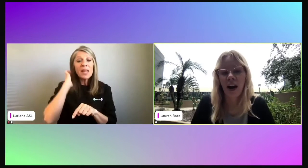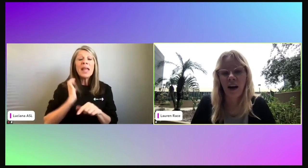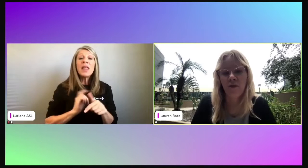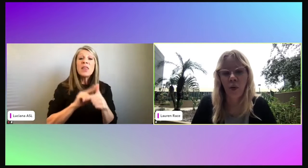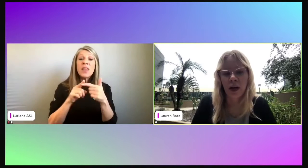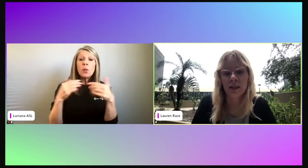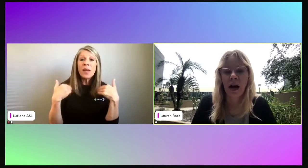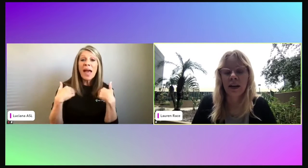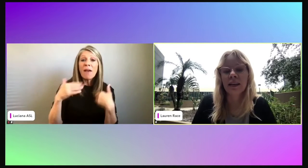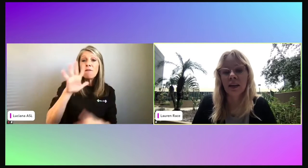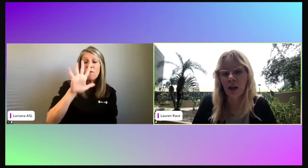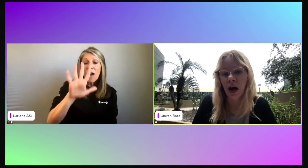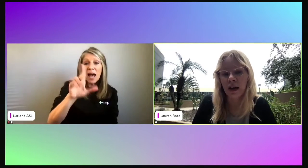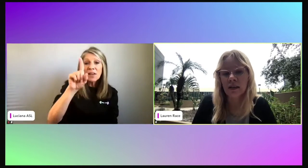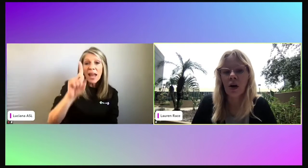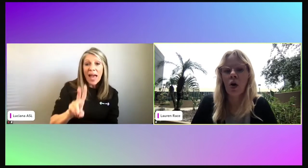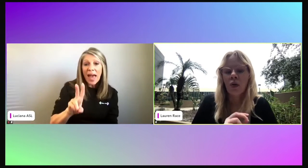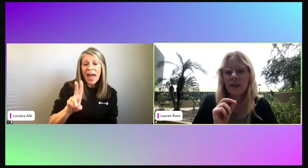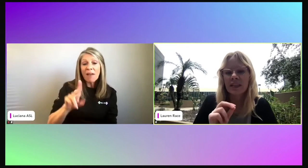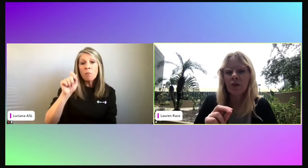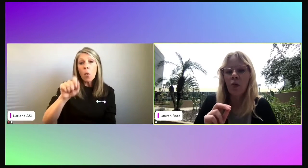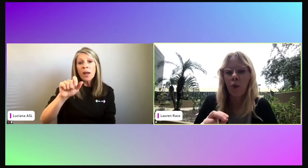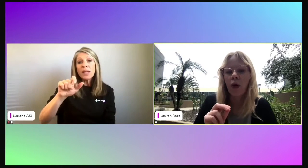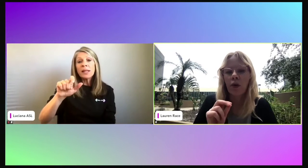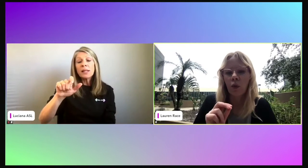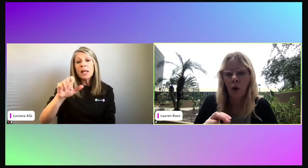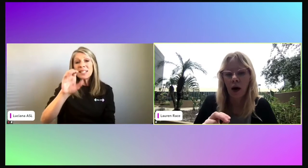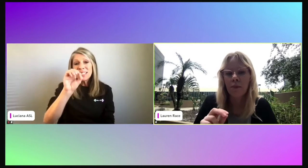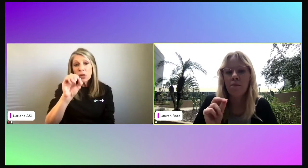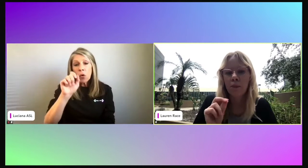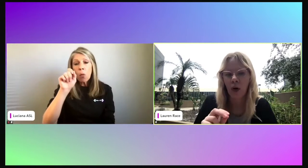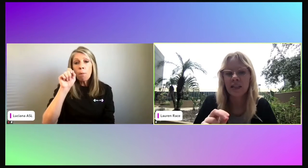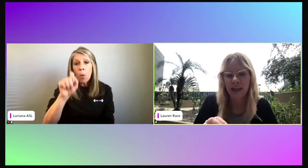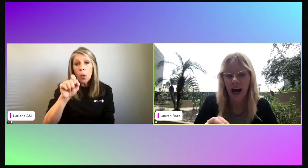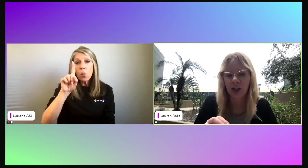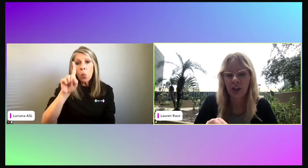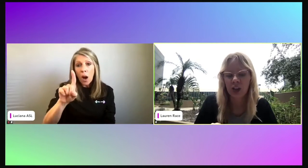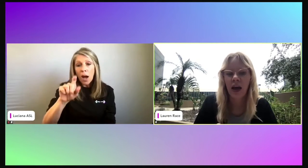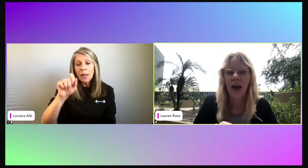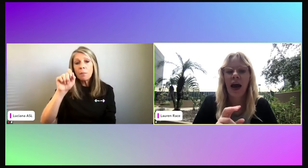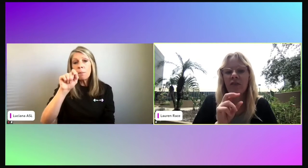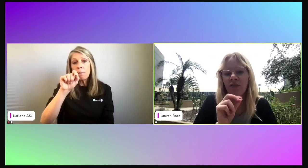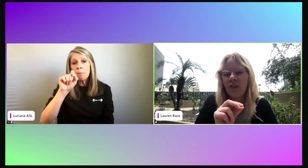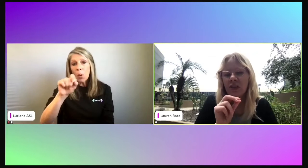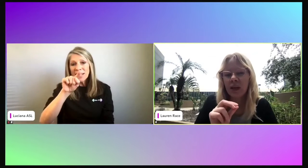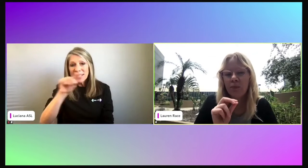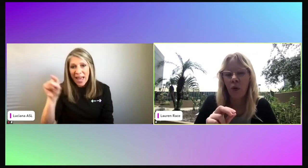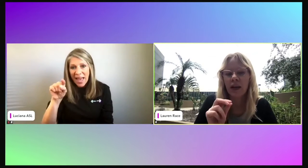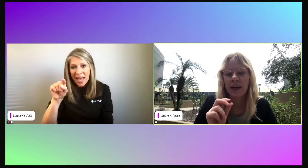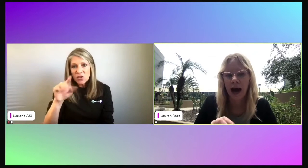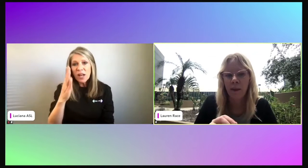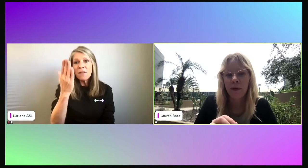right side of the top of the V, and that's 1/2 inch solid square. Then we have 5 1/2